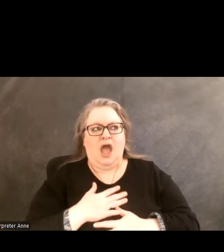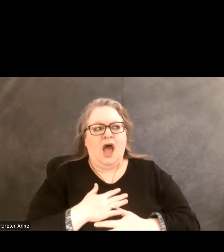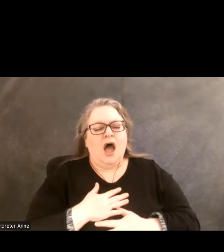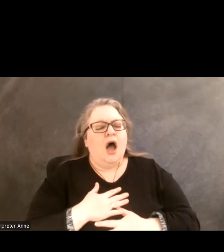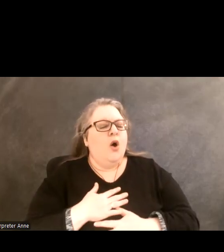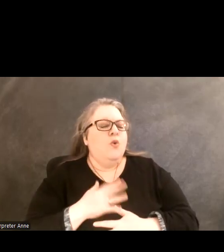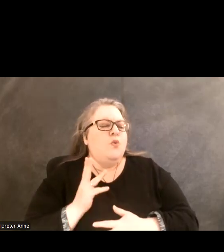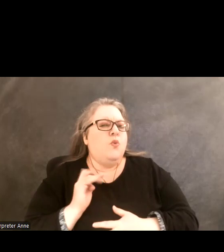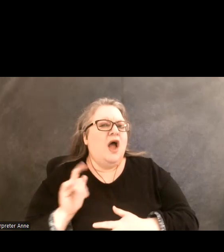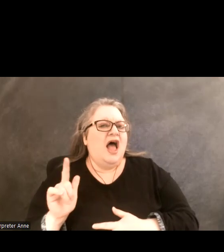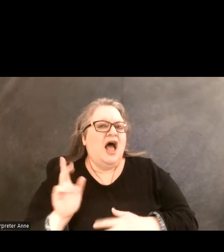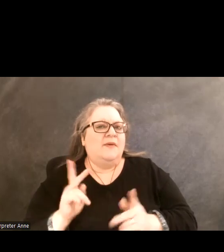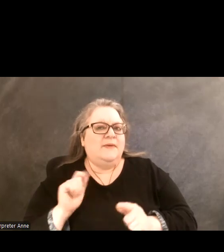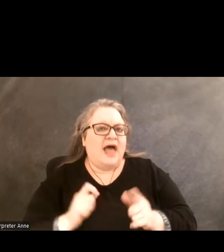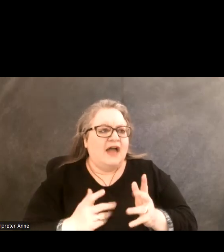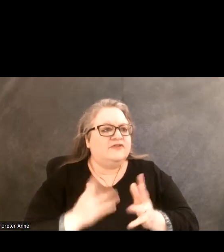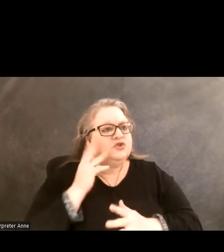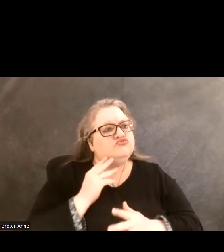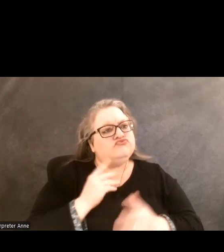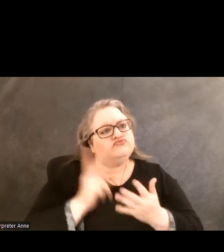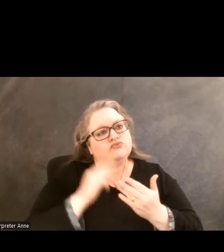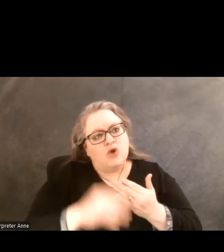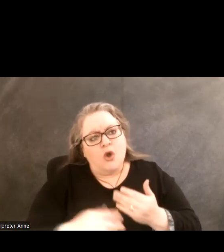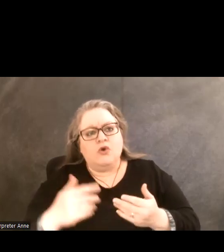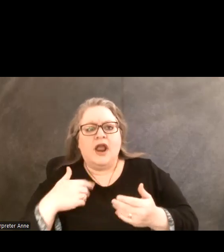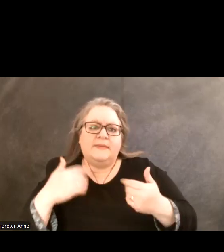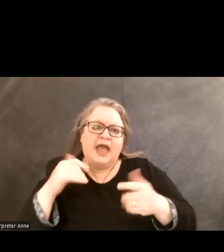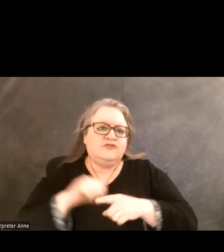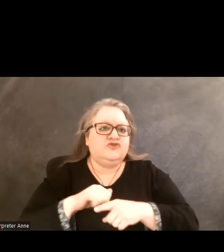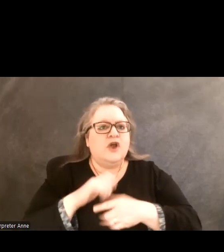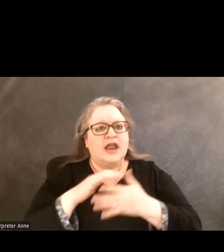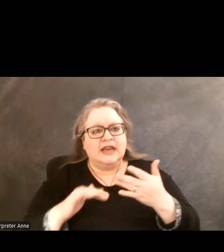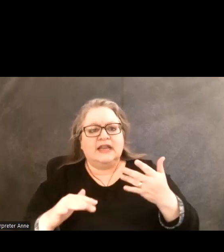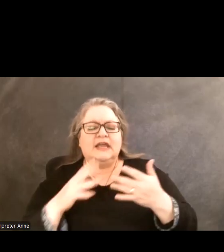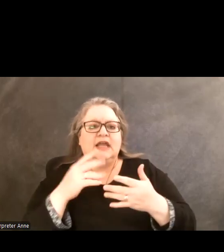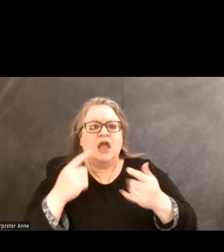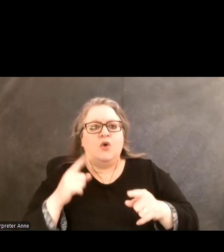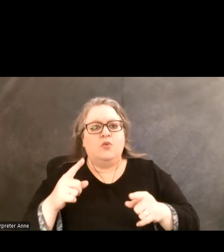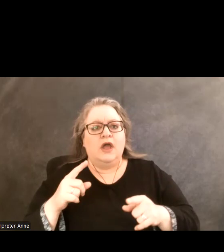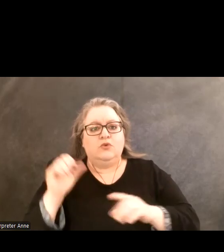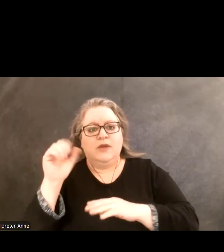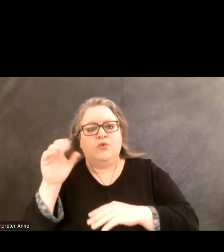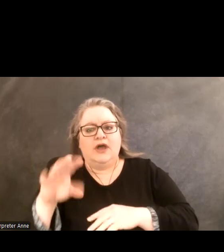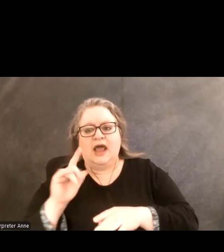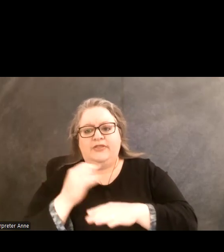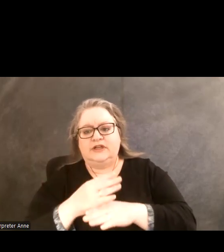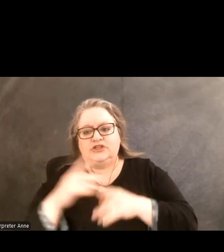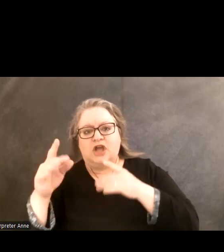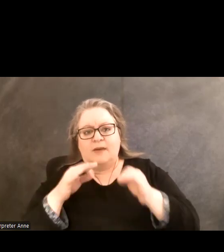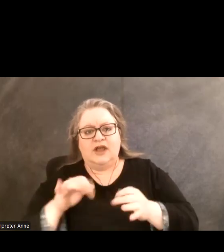go through these programs and have this training and when we put out our job descriptions, that's just not who we get.